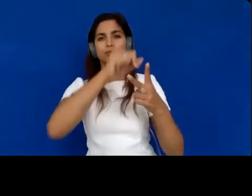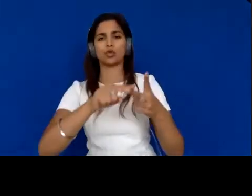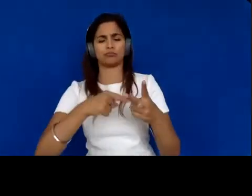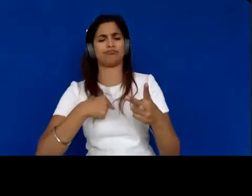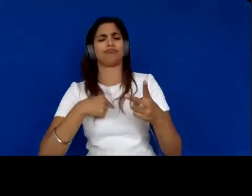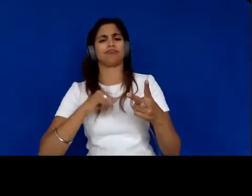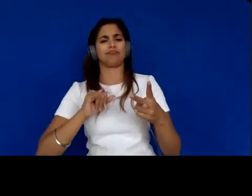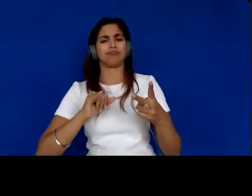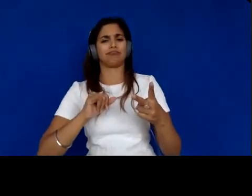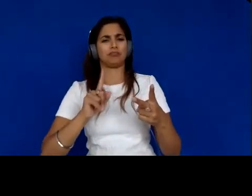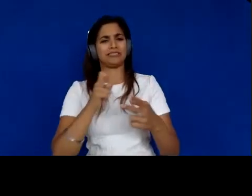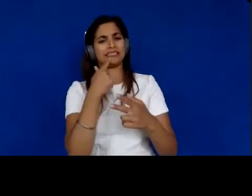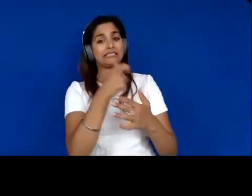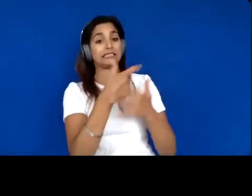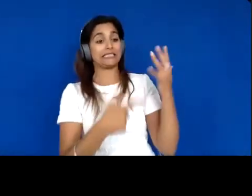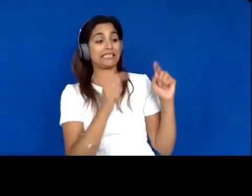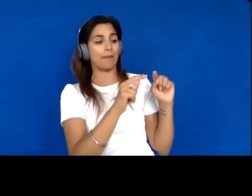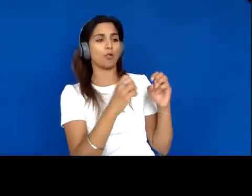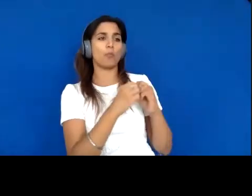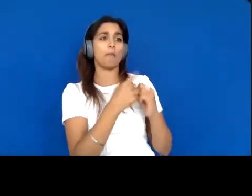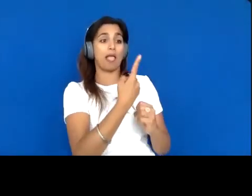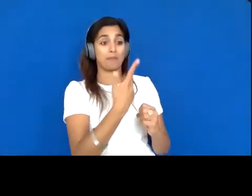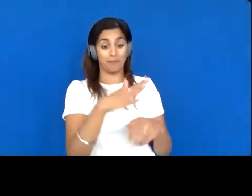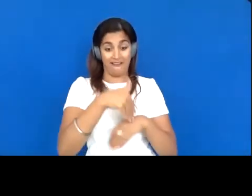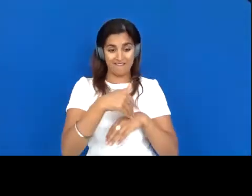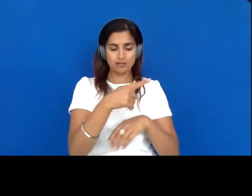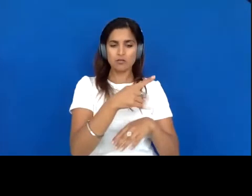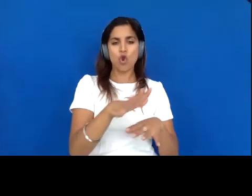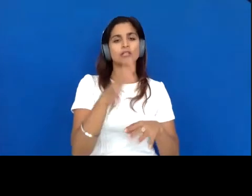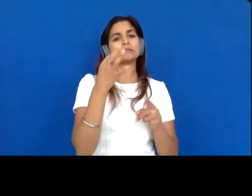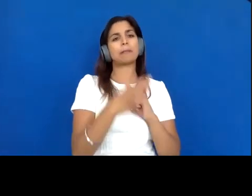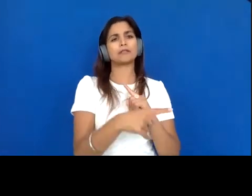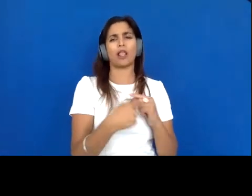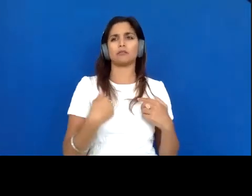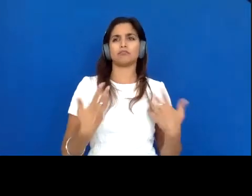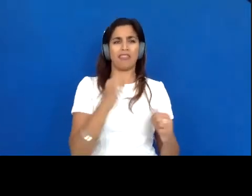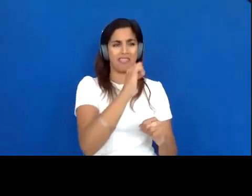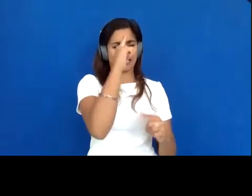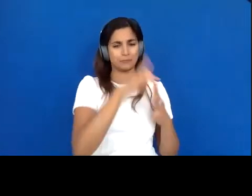specialists on their own bodies and lives researchers emphasize that qualitative findings from interviews needed to be